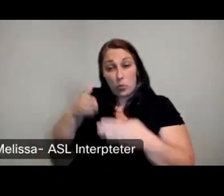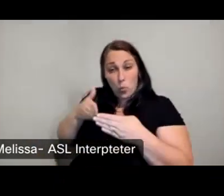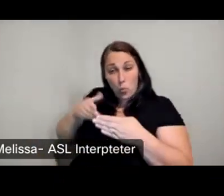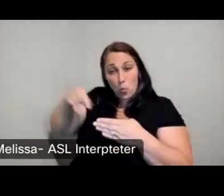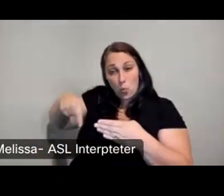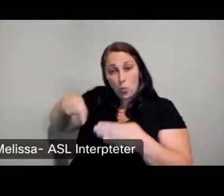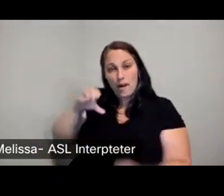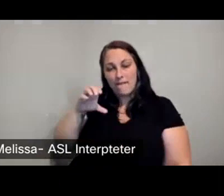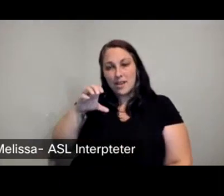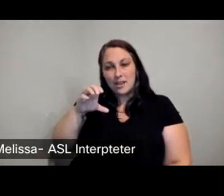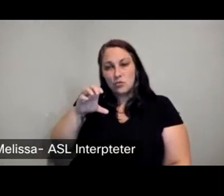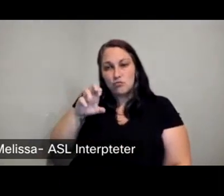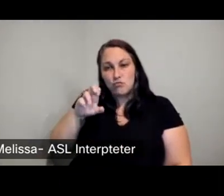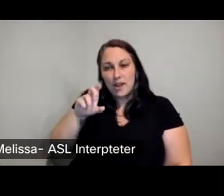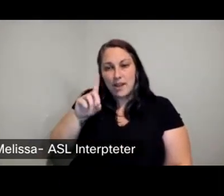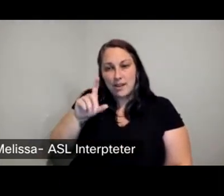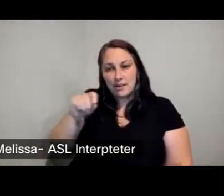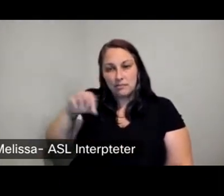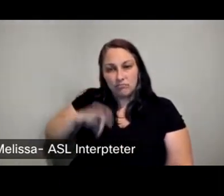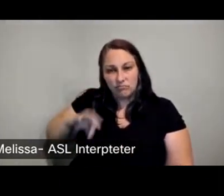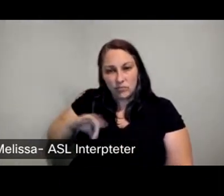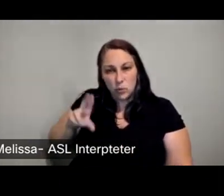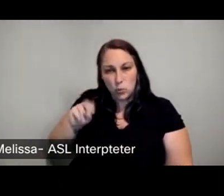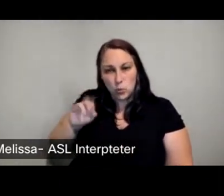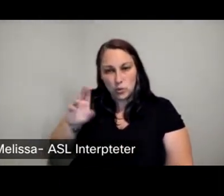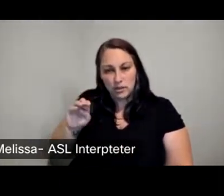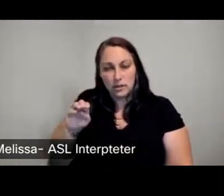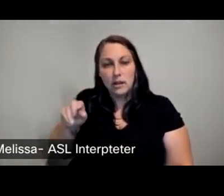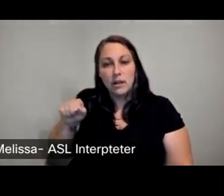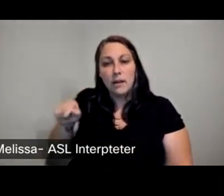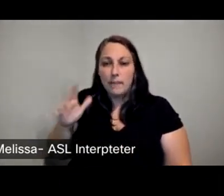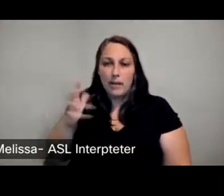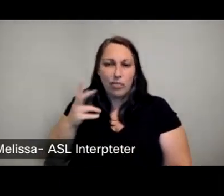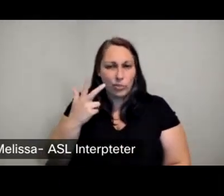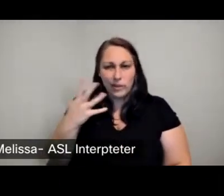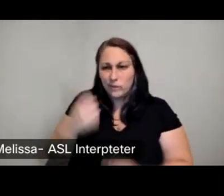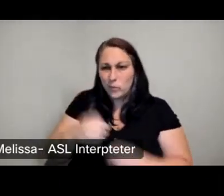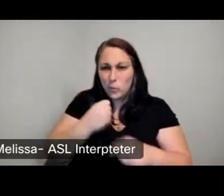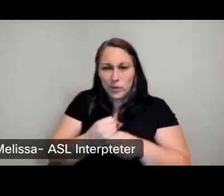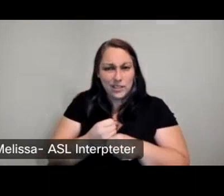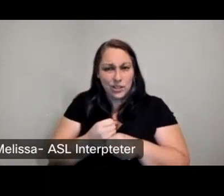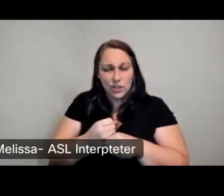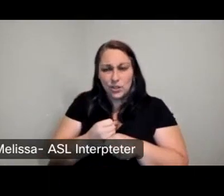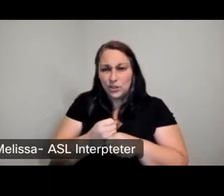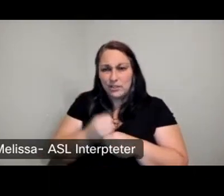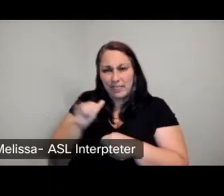and we have discussed this for about three or four years about how unsafe it is for us